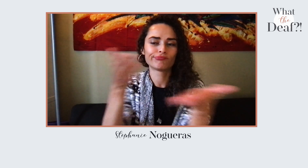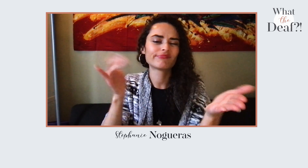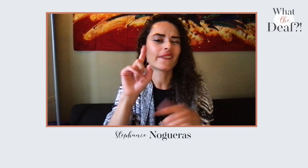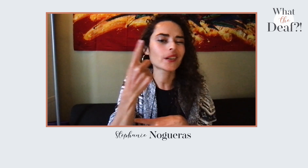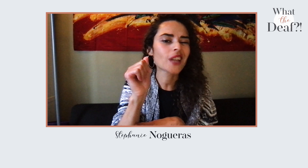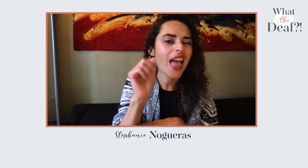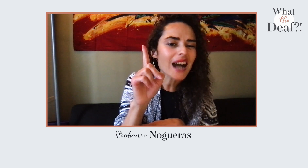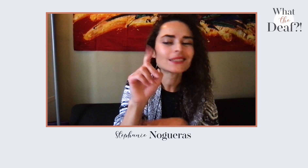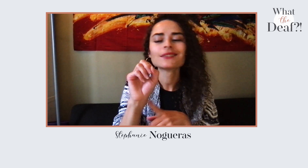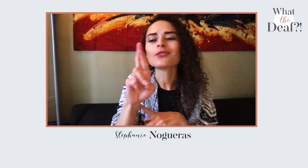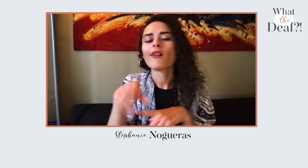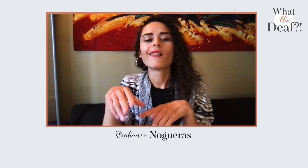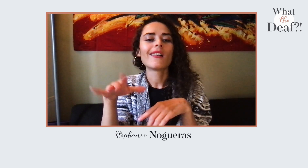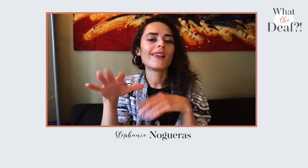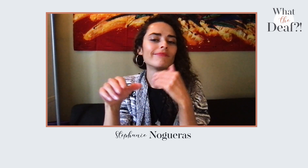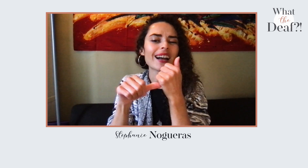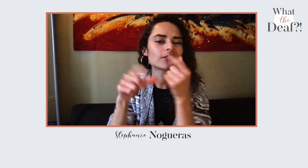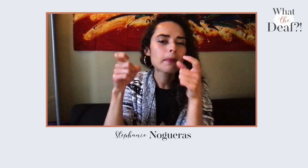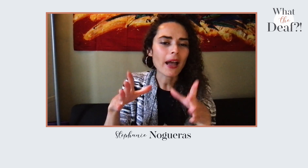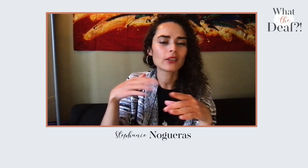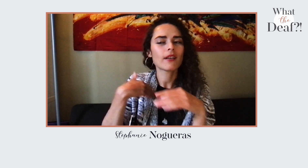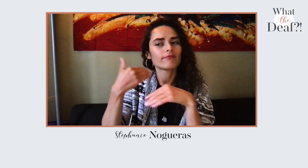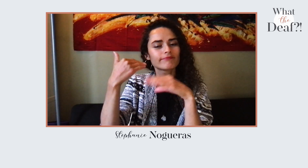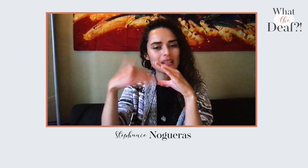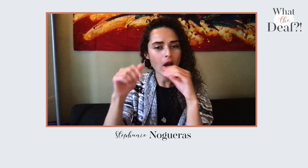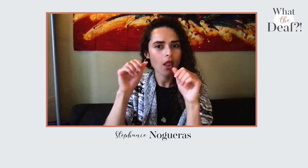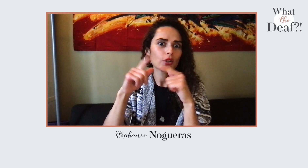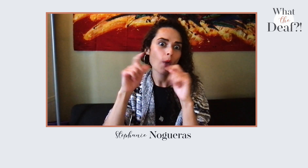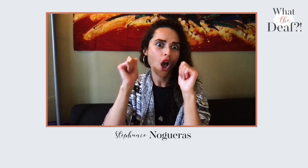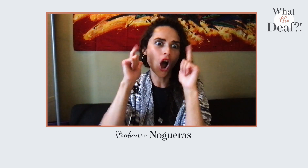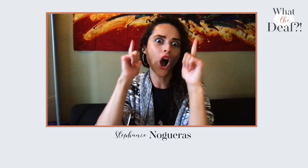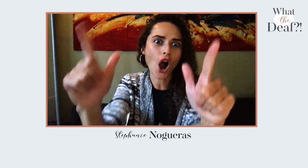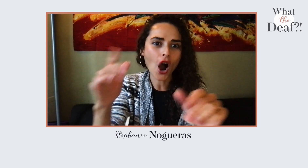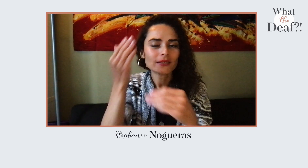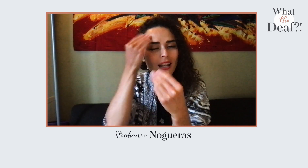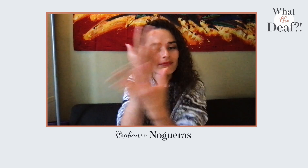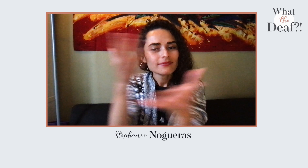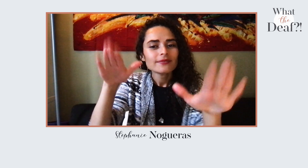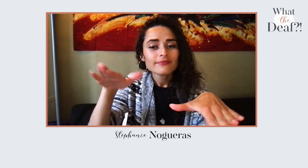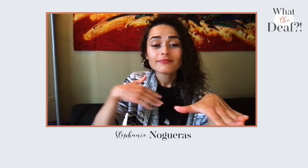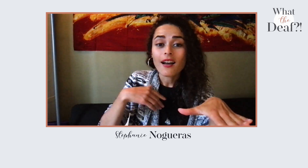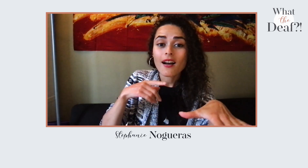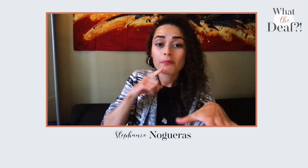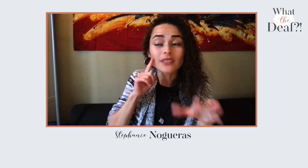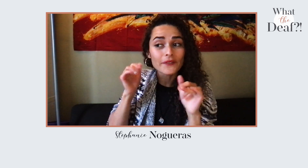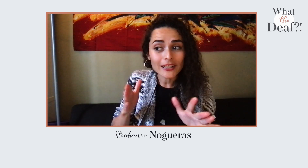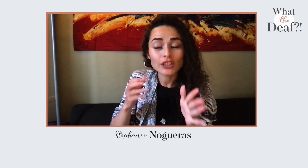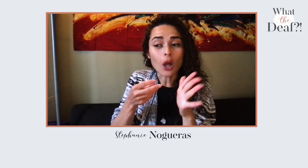I email the first AD, you know, the assistant director, all of that. I let everybody know who I am. I let them know that I'm a deaf actress,